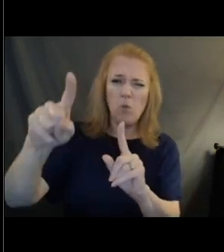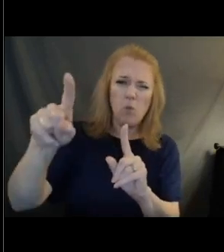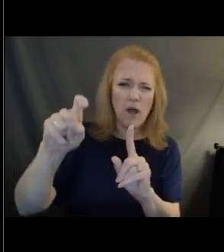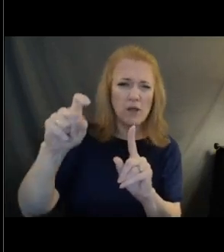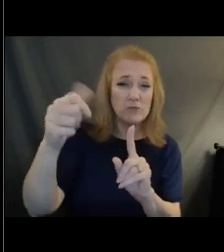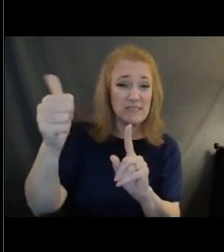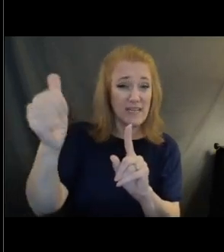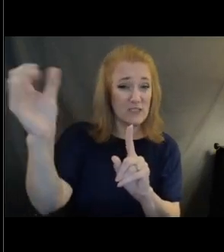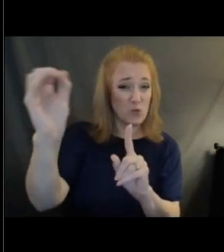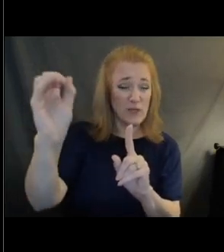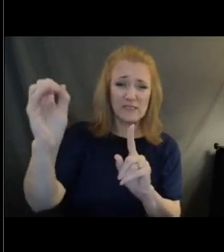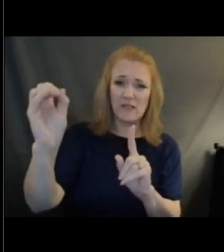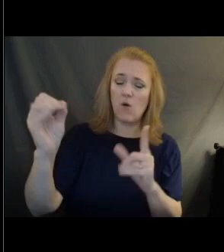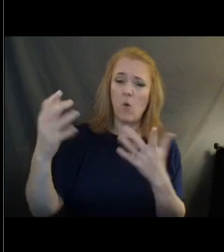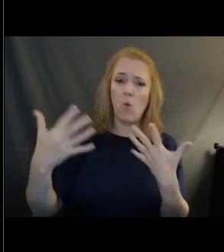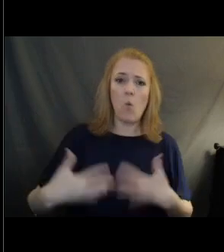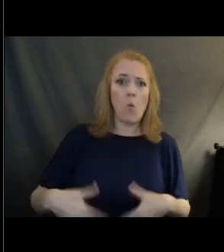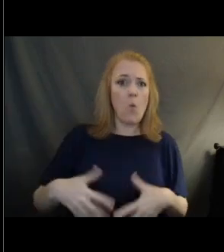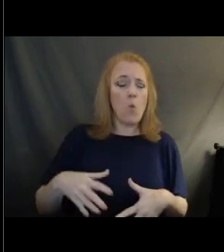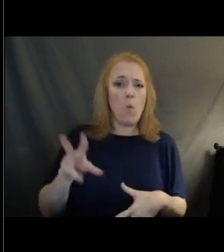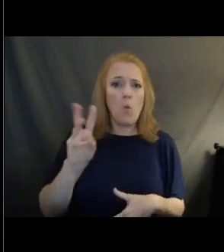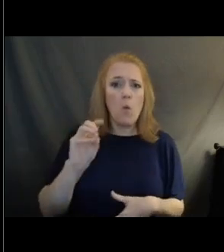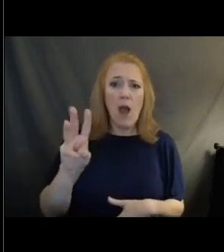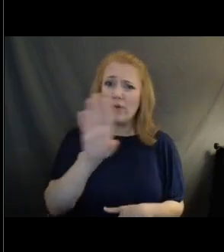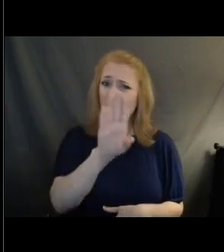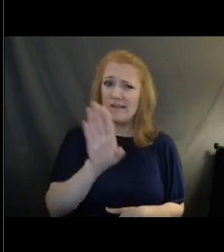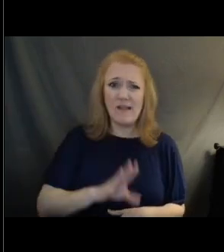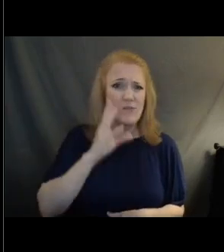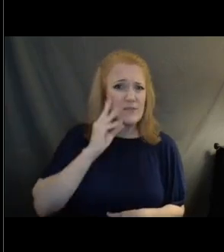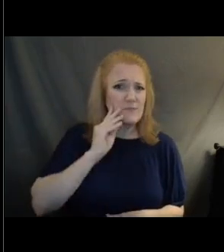I mean that's just staggering. Even as a kid we never had that, I mean it was hot but we never